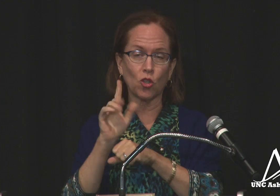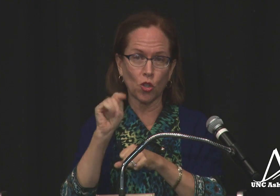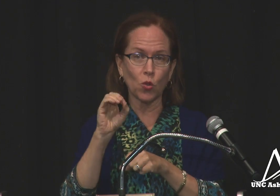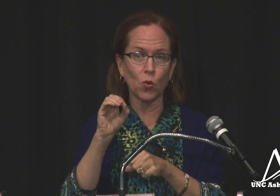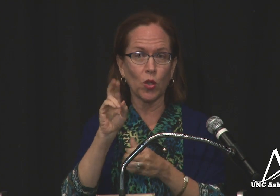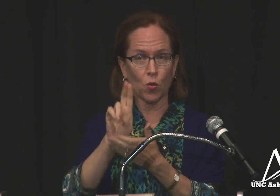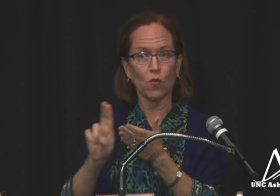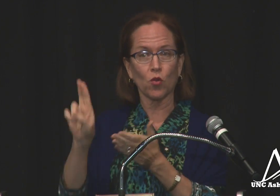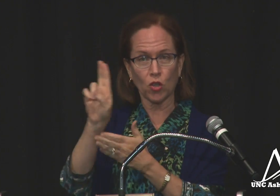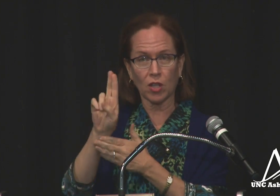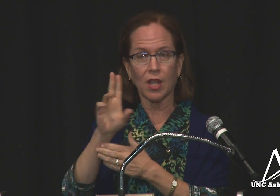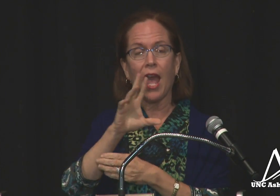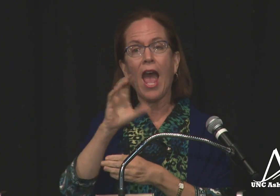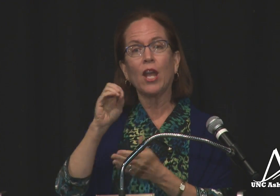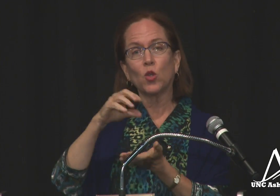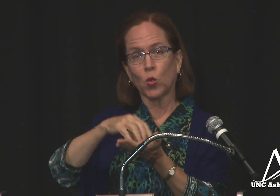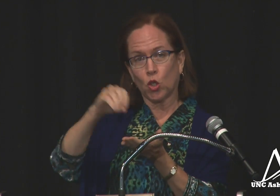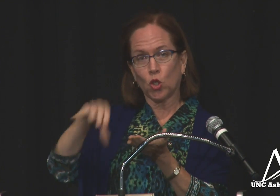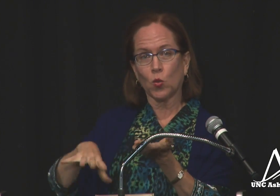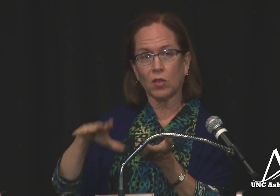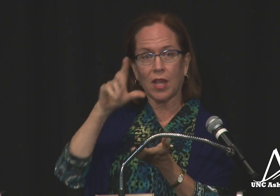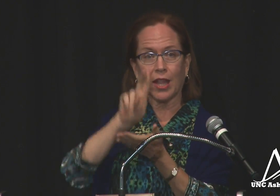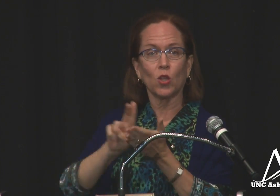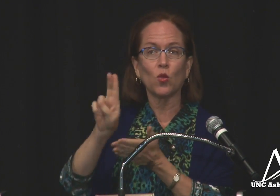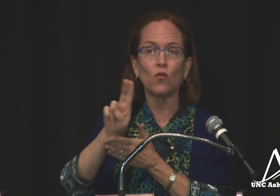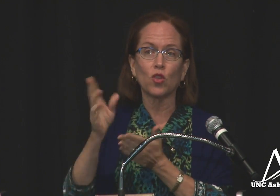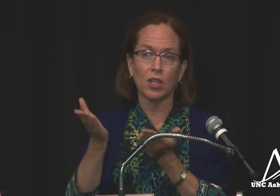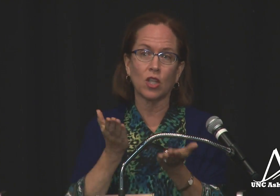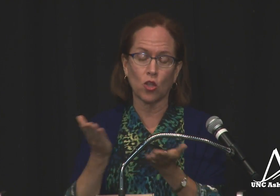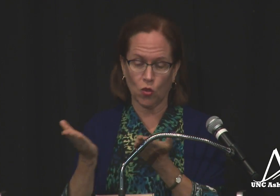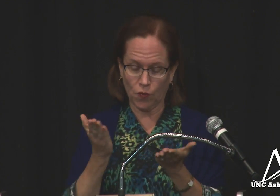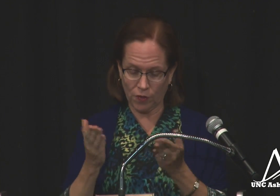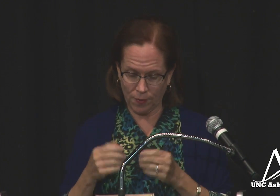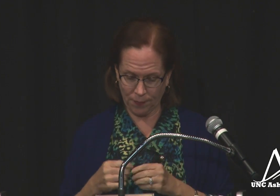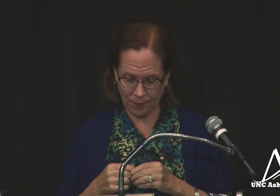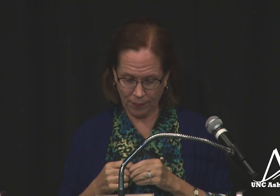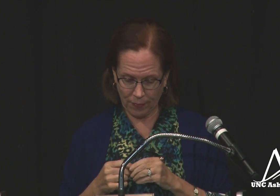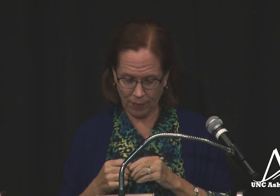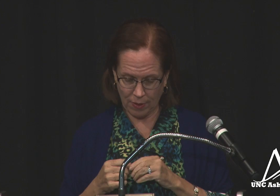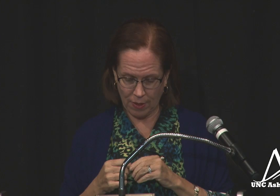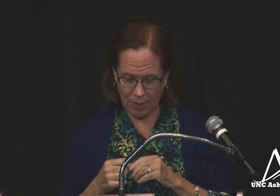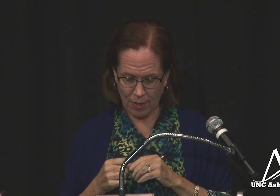to the university and to the students that the university serves.